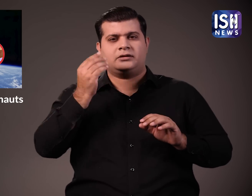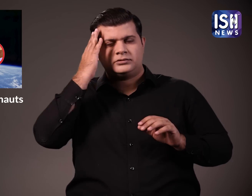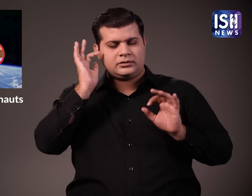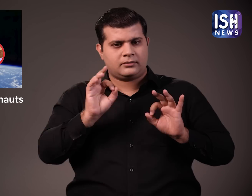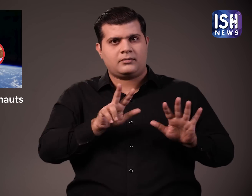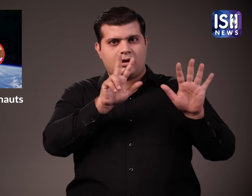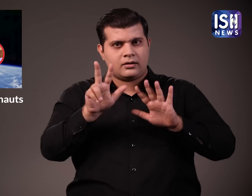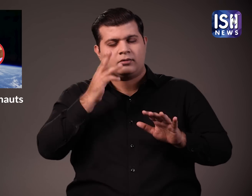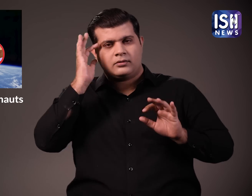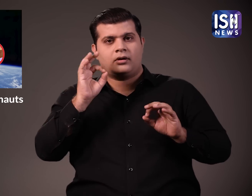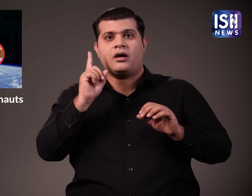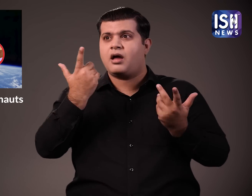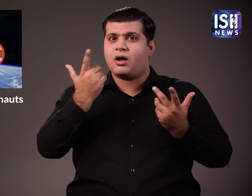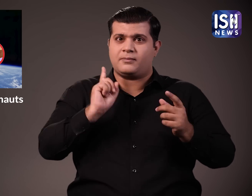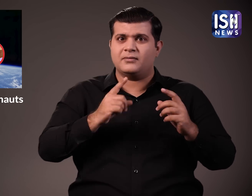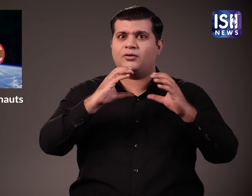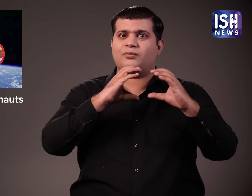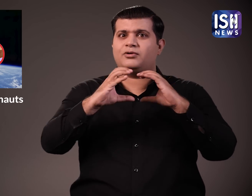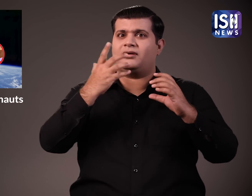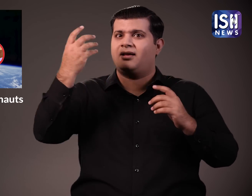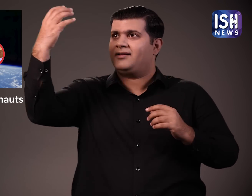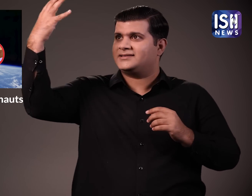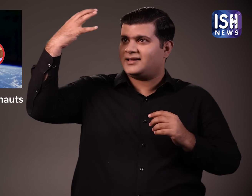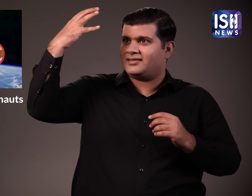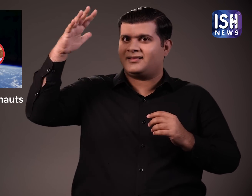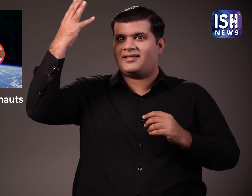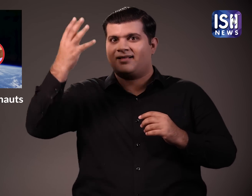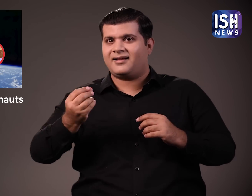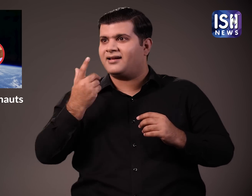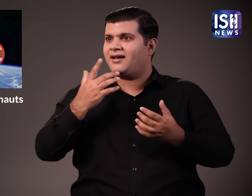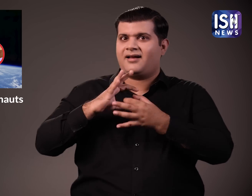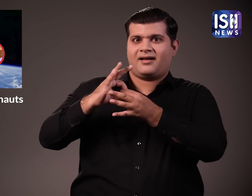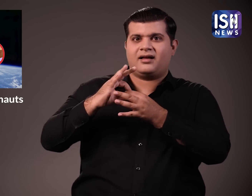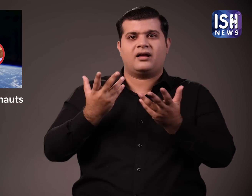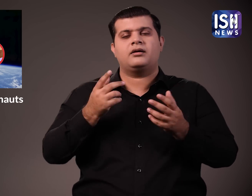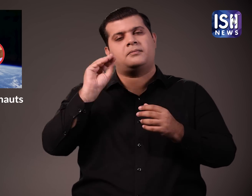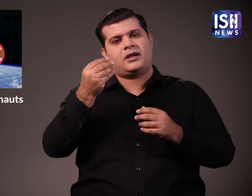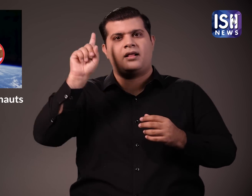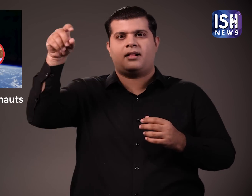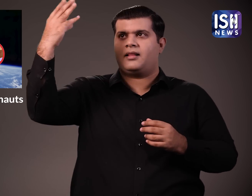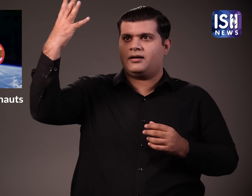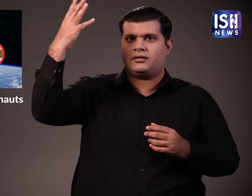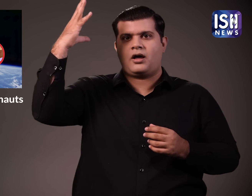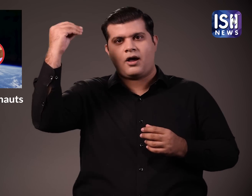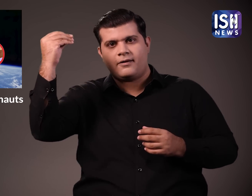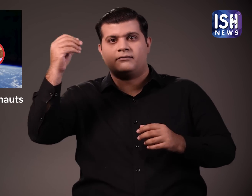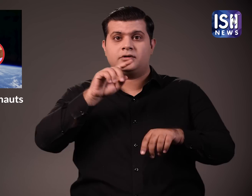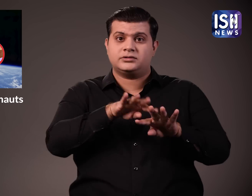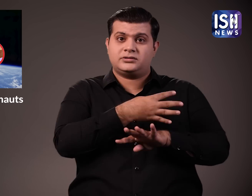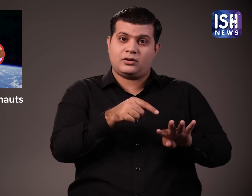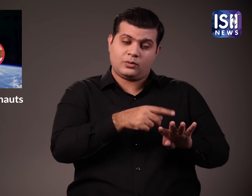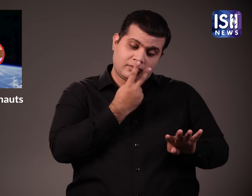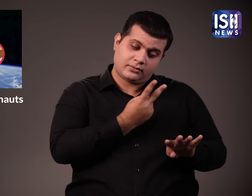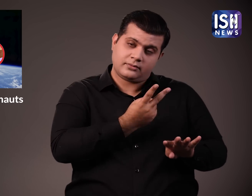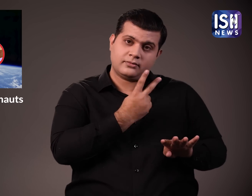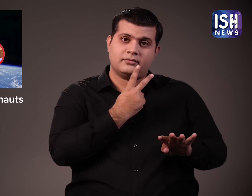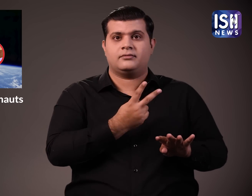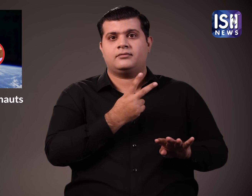This why they have to follow a schedule and use artificial lights.